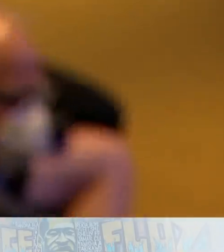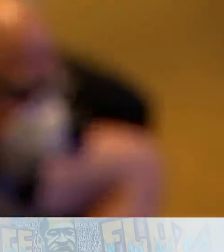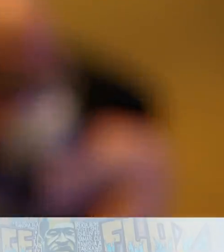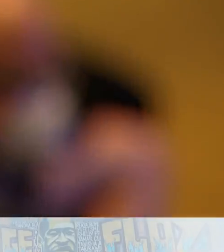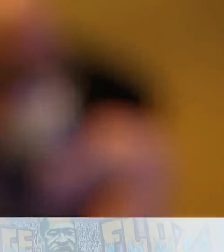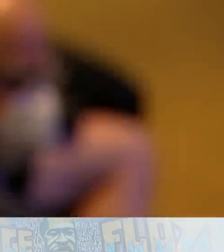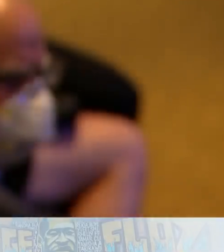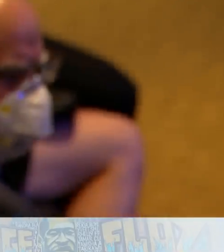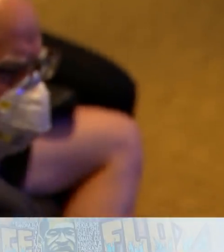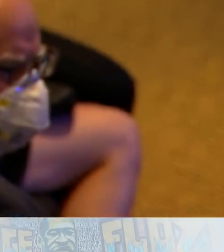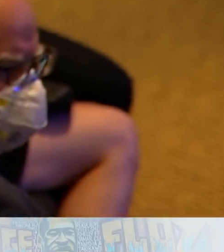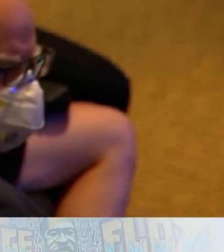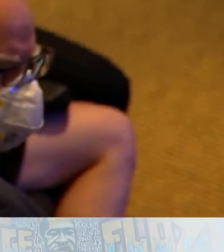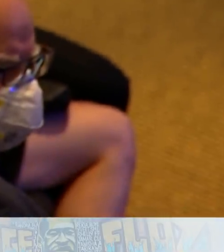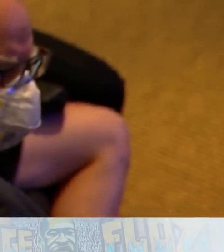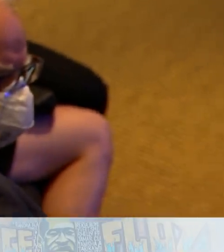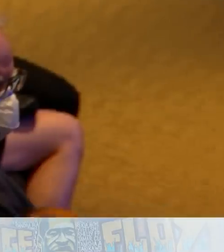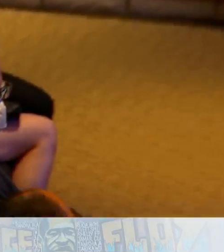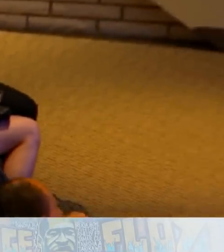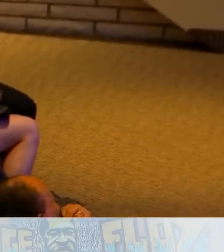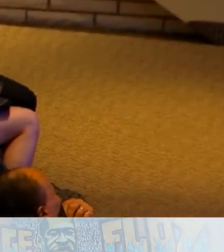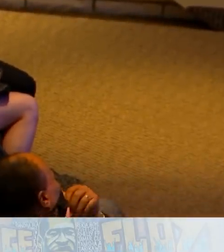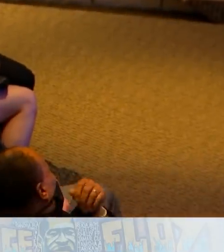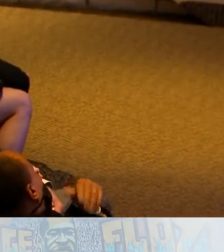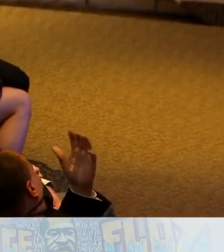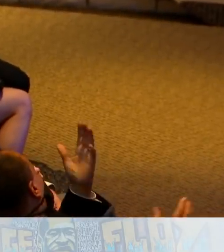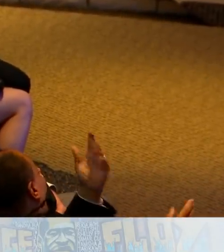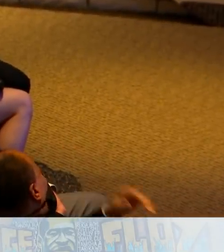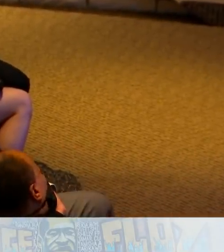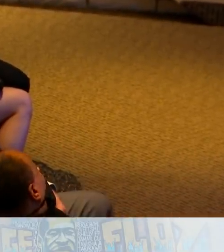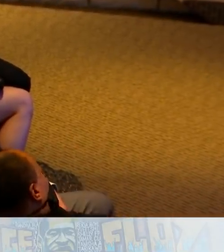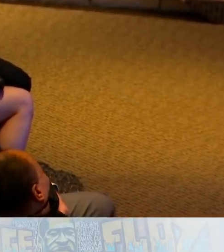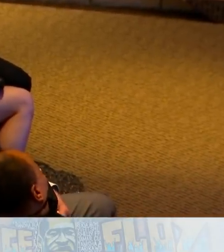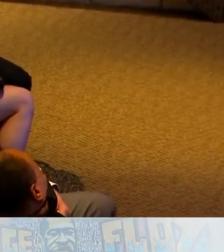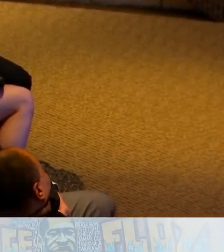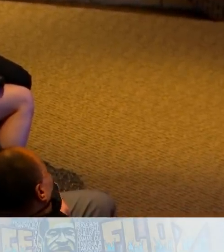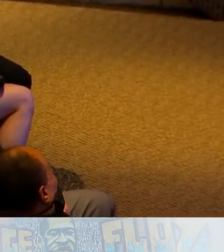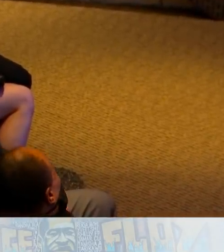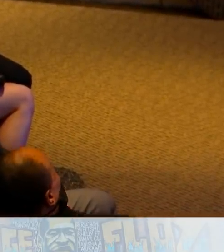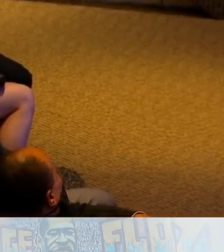HE LETS ME REST IN THE MEADOW'S GRASS